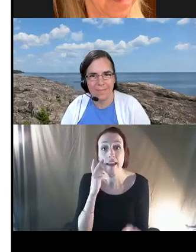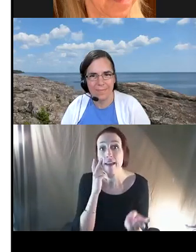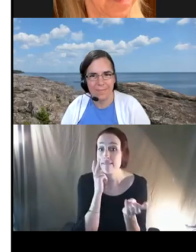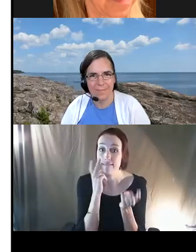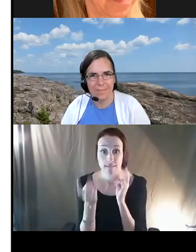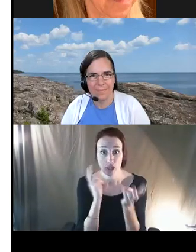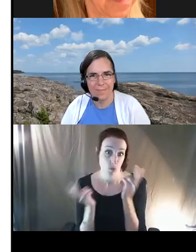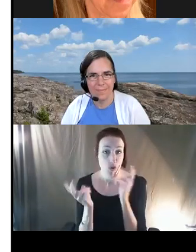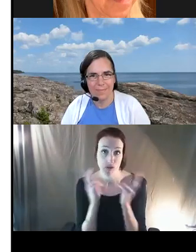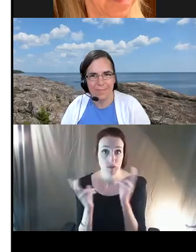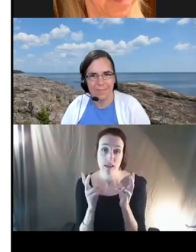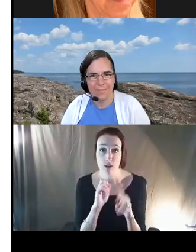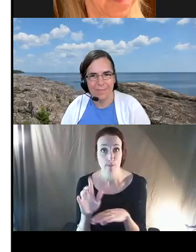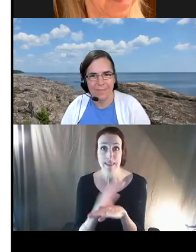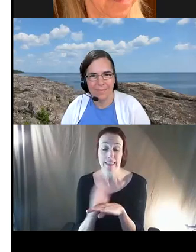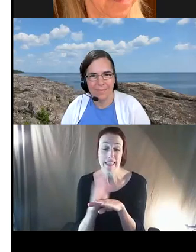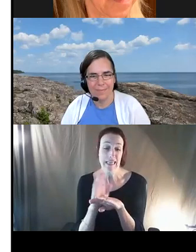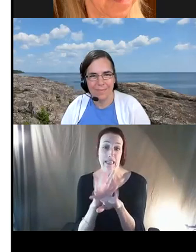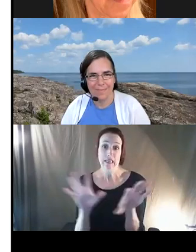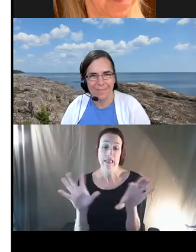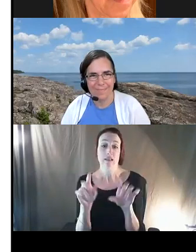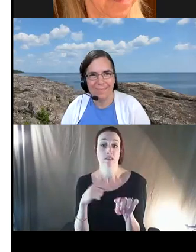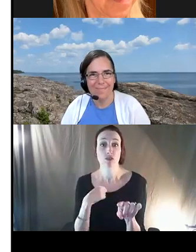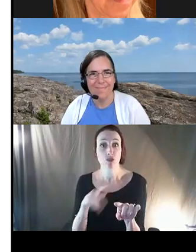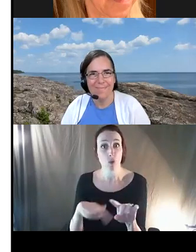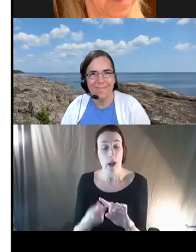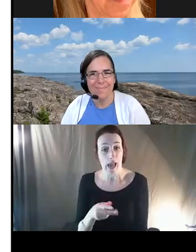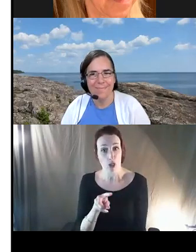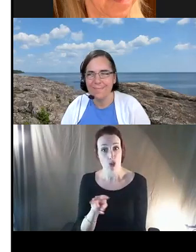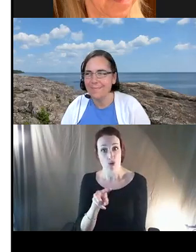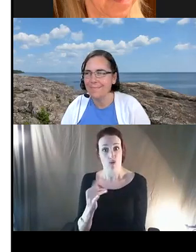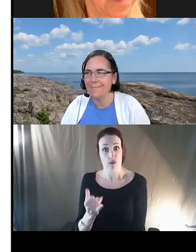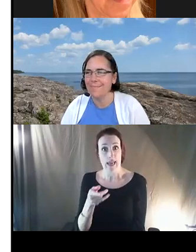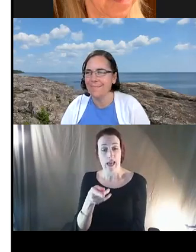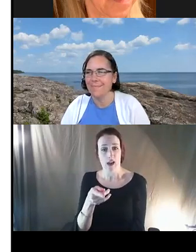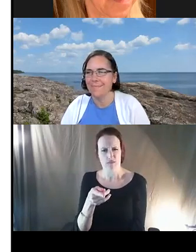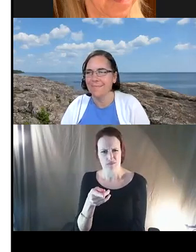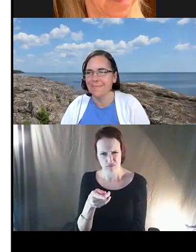attention and I have a hard to focus because